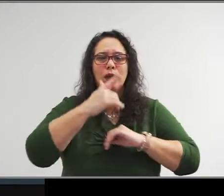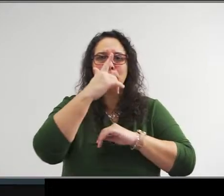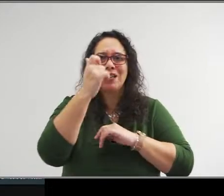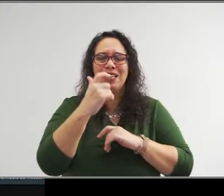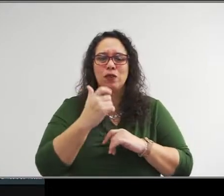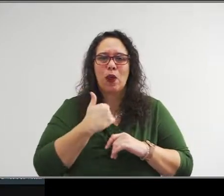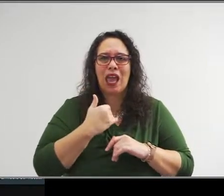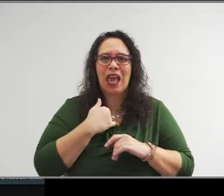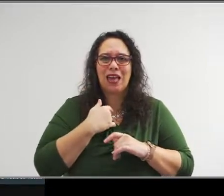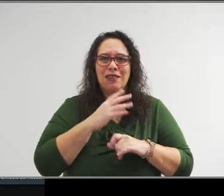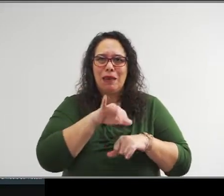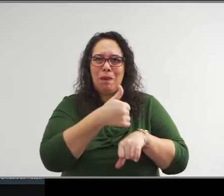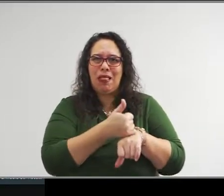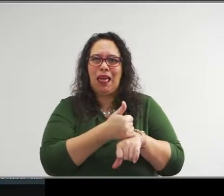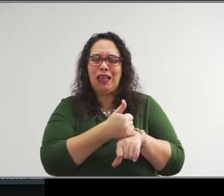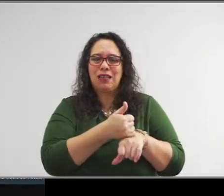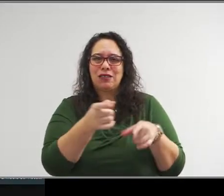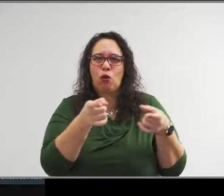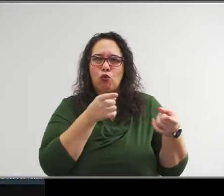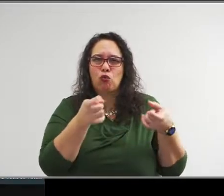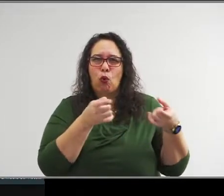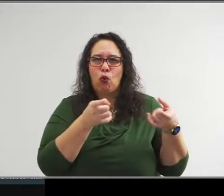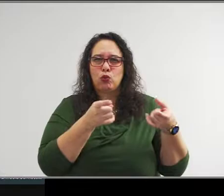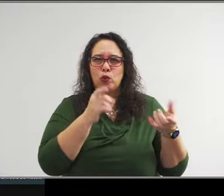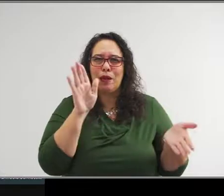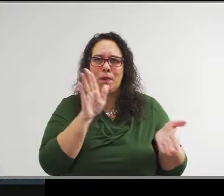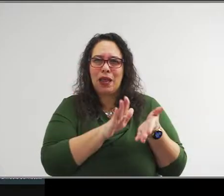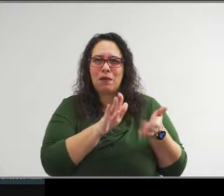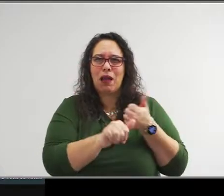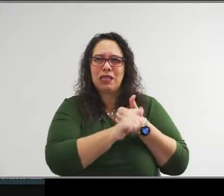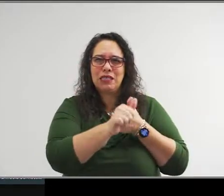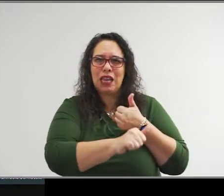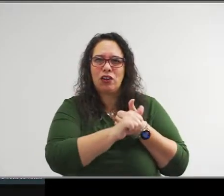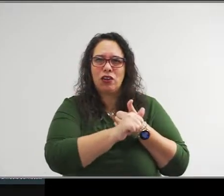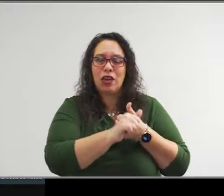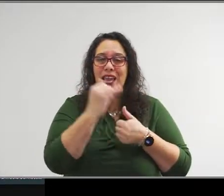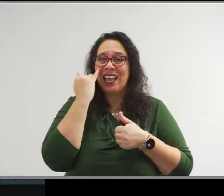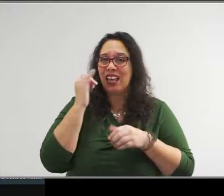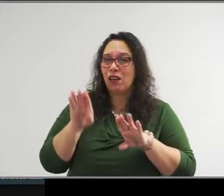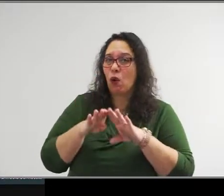the people that are affected by this danger. And you reopening the schools,